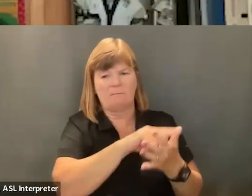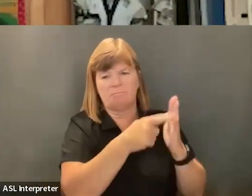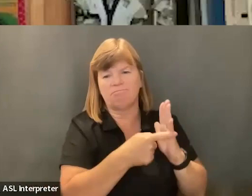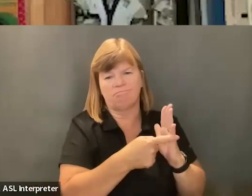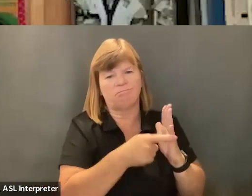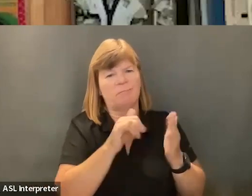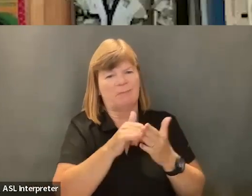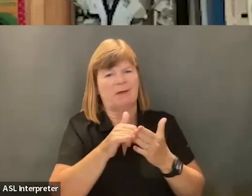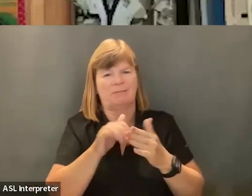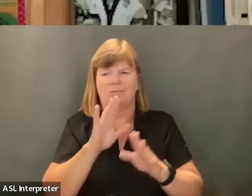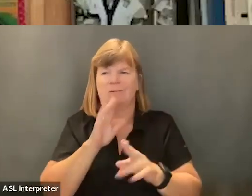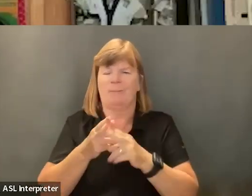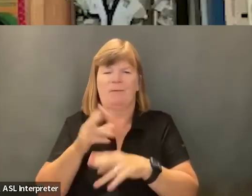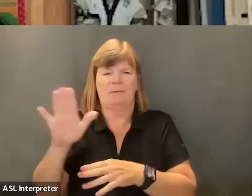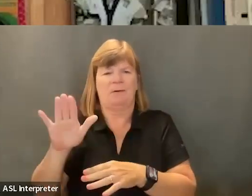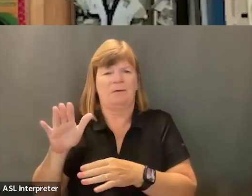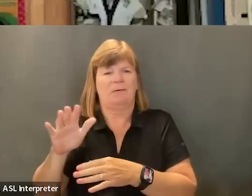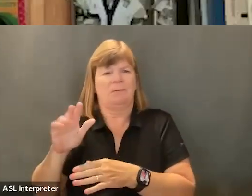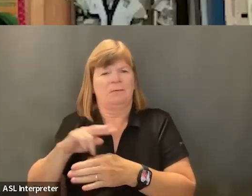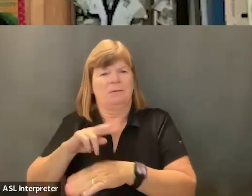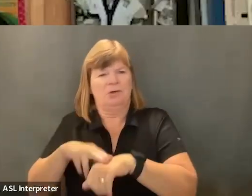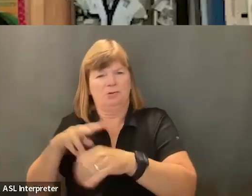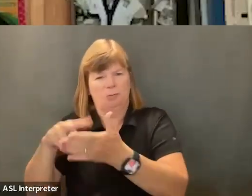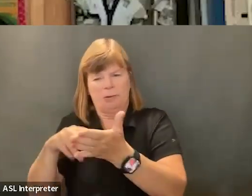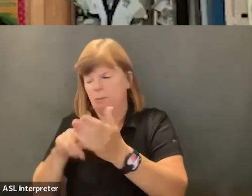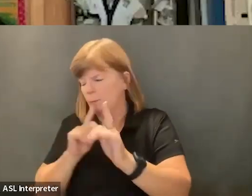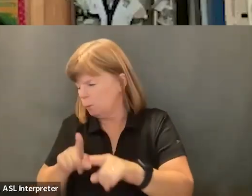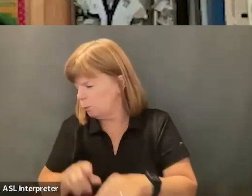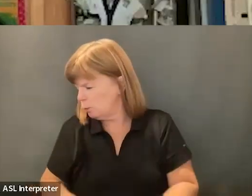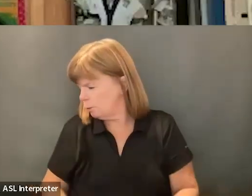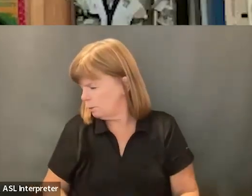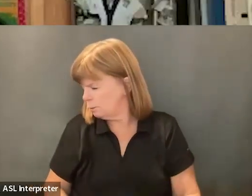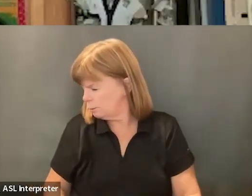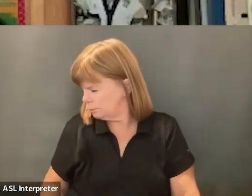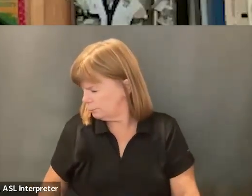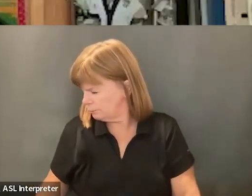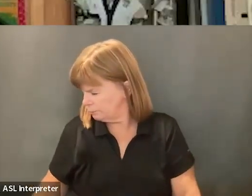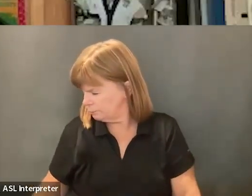National Reading Panel report and something interesting that they found was that oral